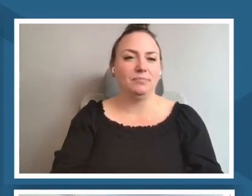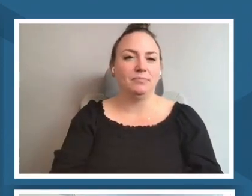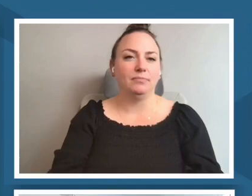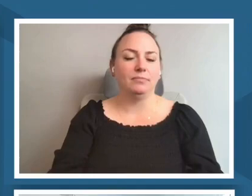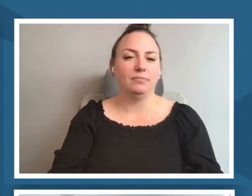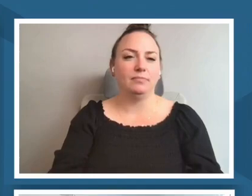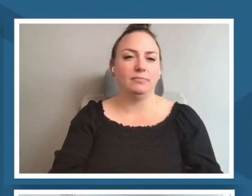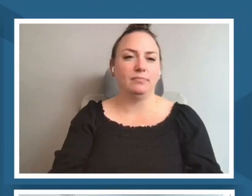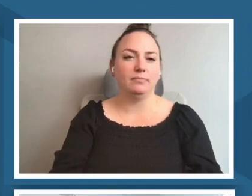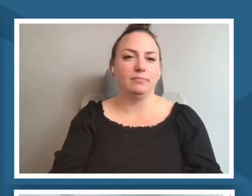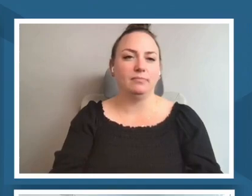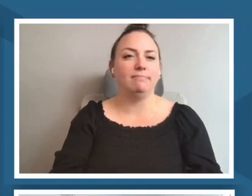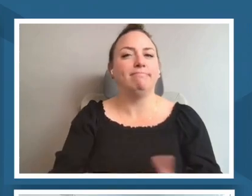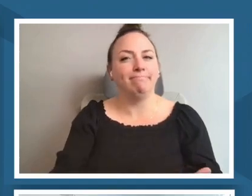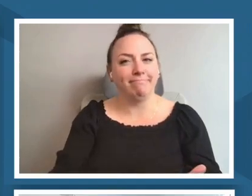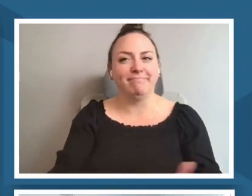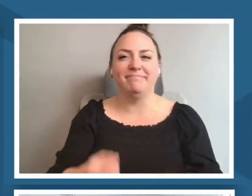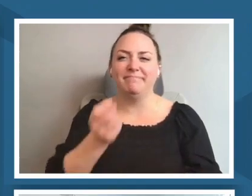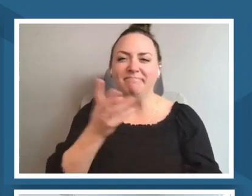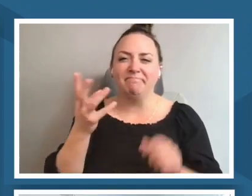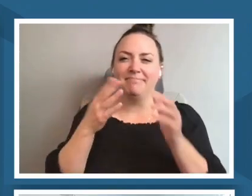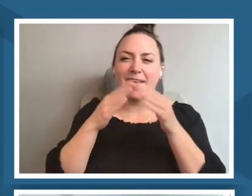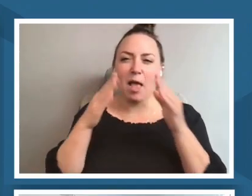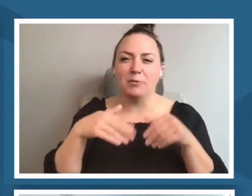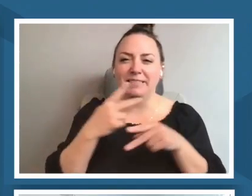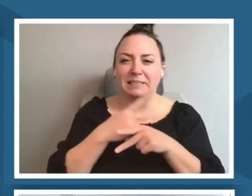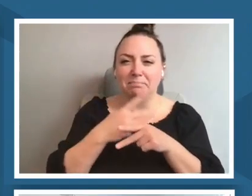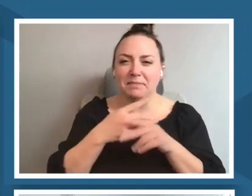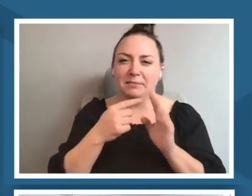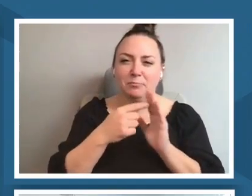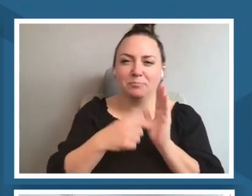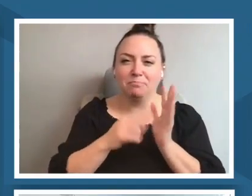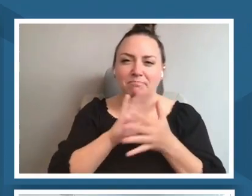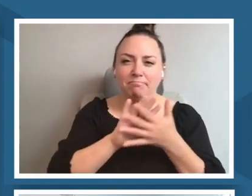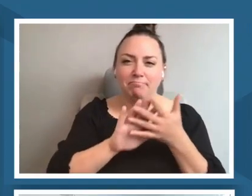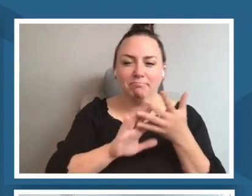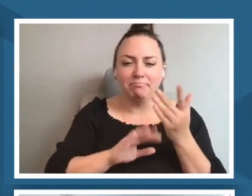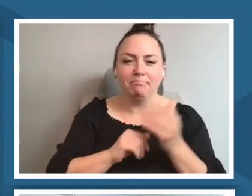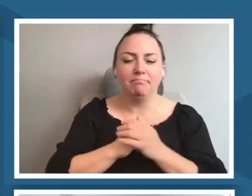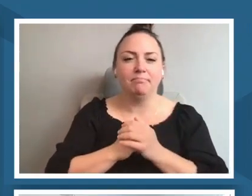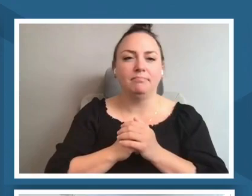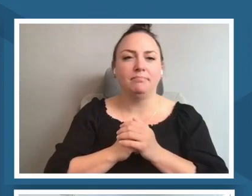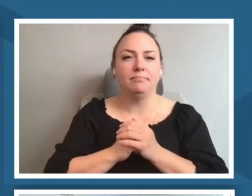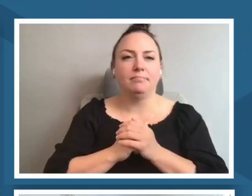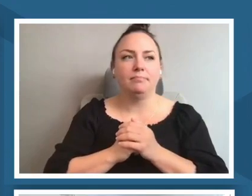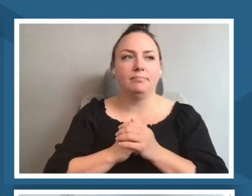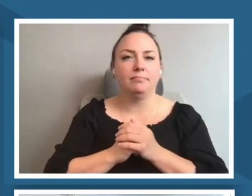it's a little bit of housekeeping before we go through our agenda